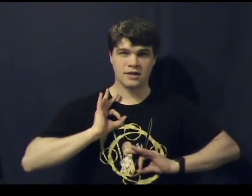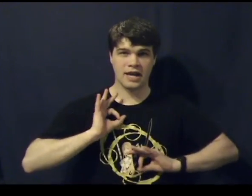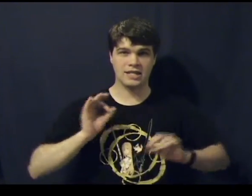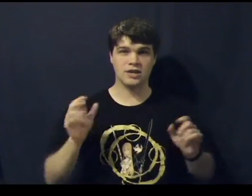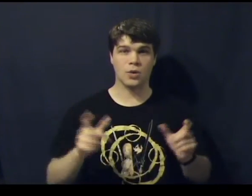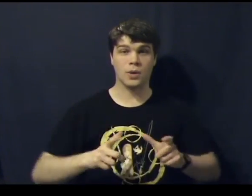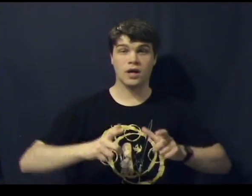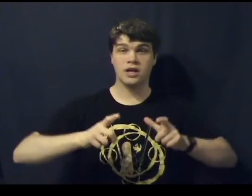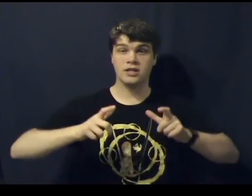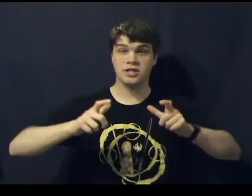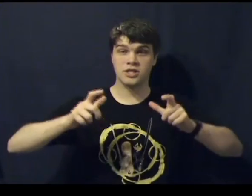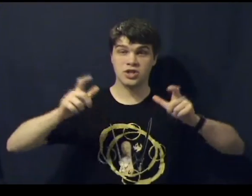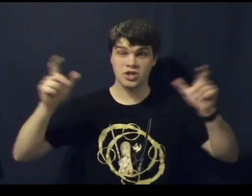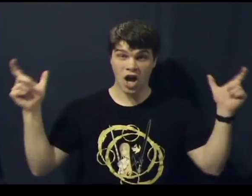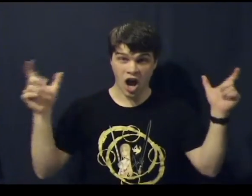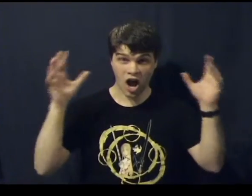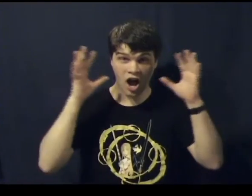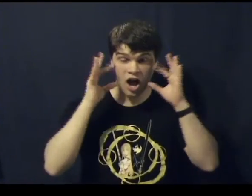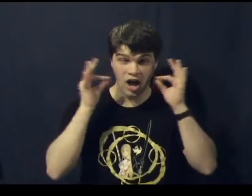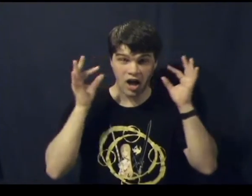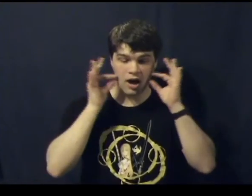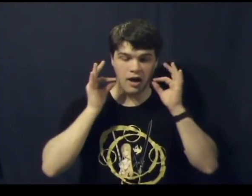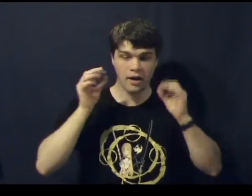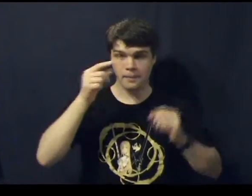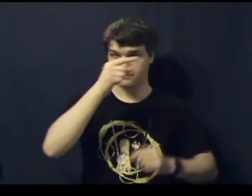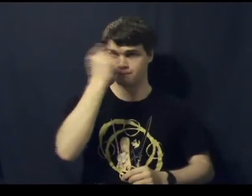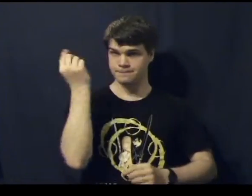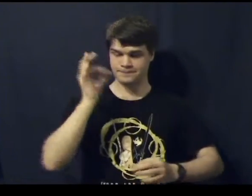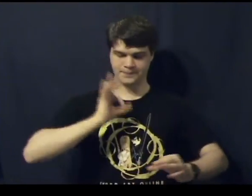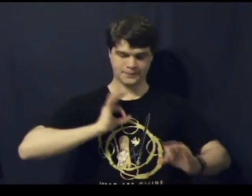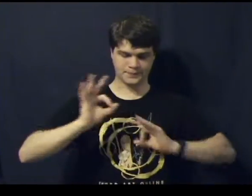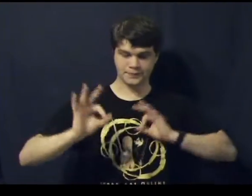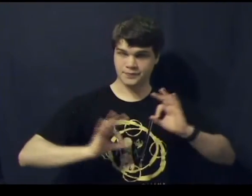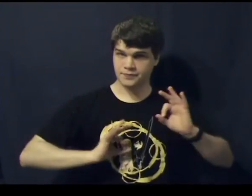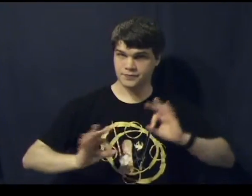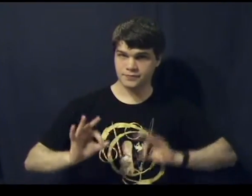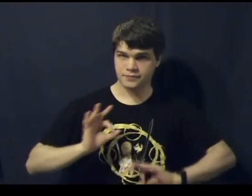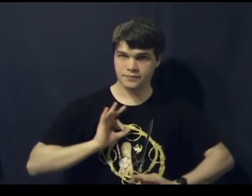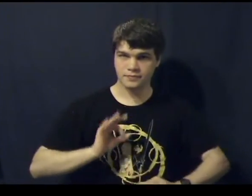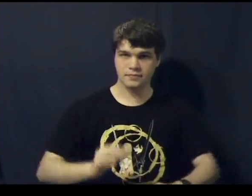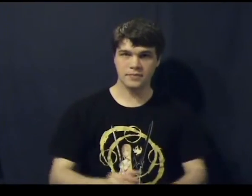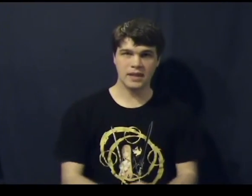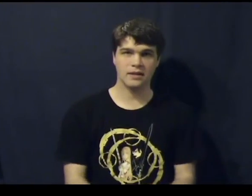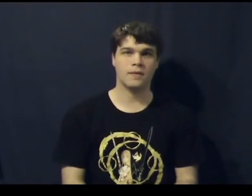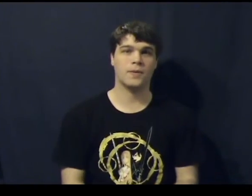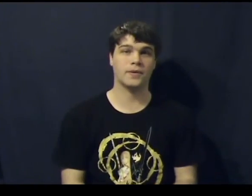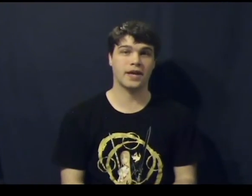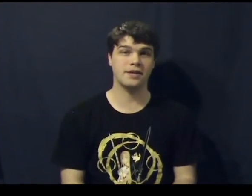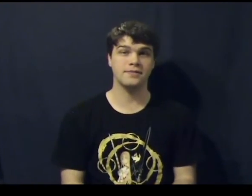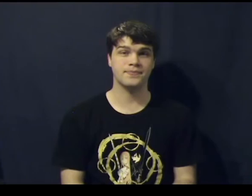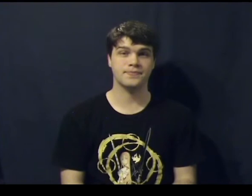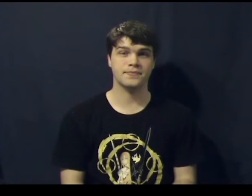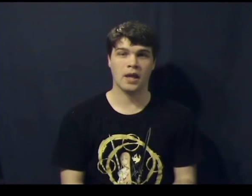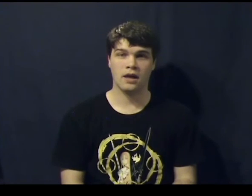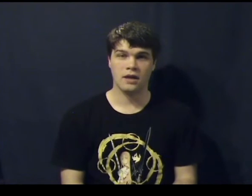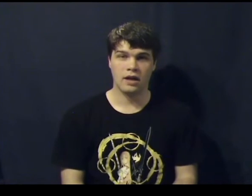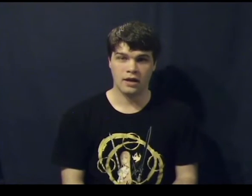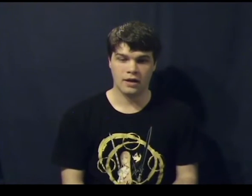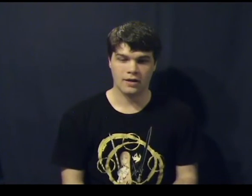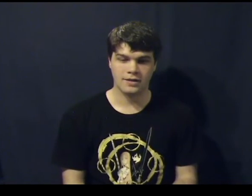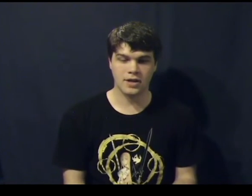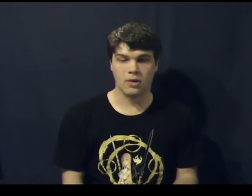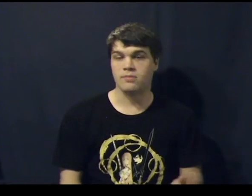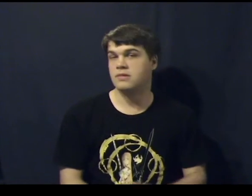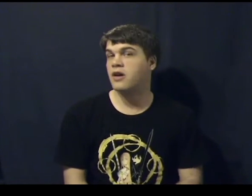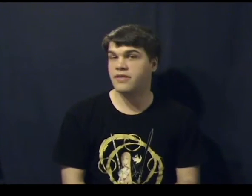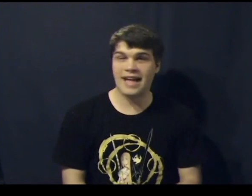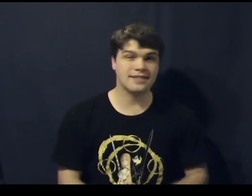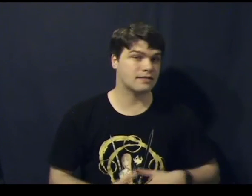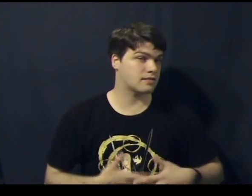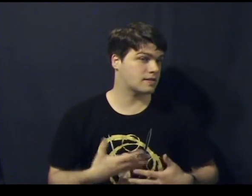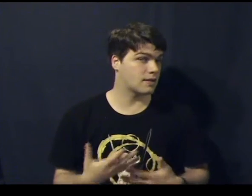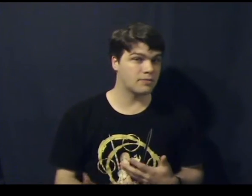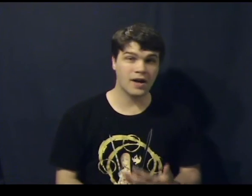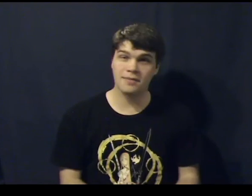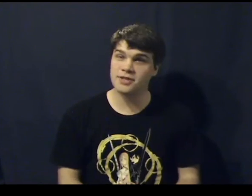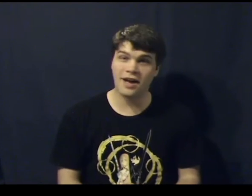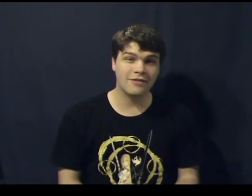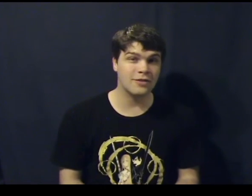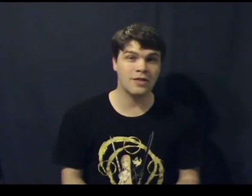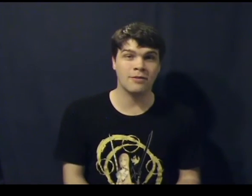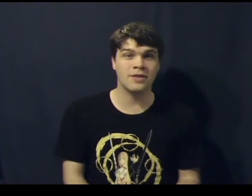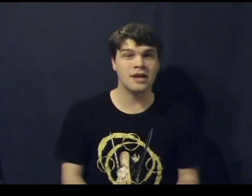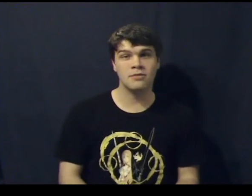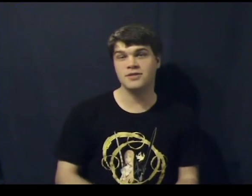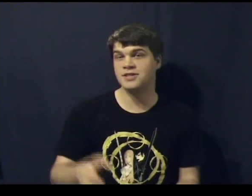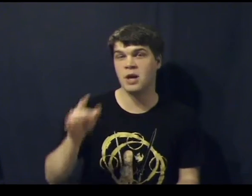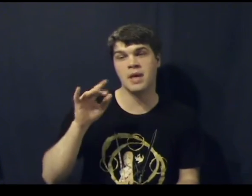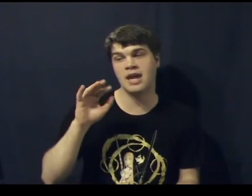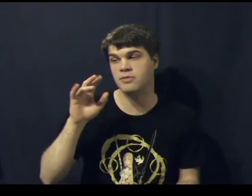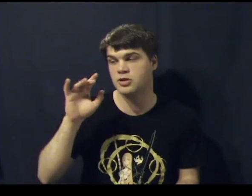So [cheetah], okay? So, that's... sometimes you have to do that with animals, some animals you have to